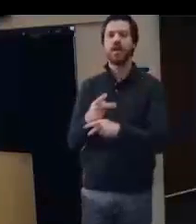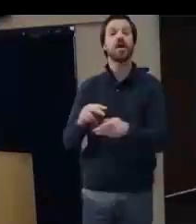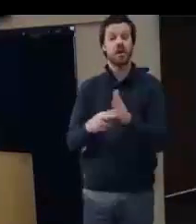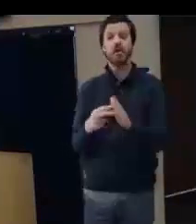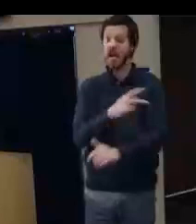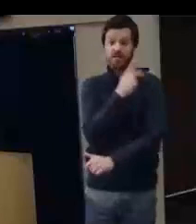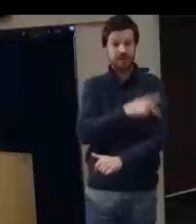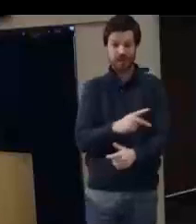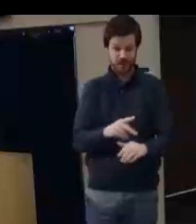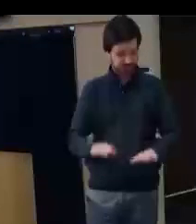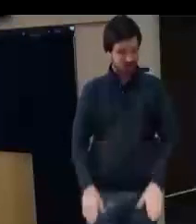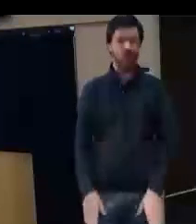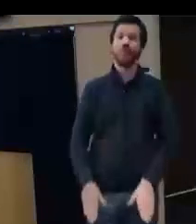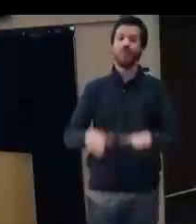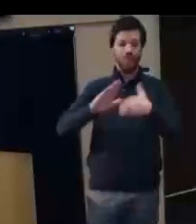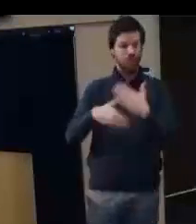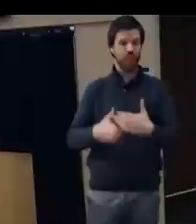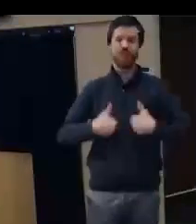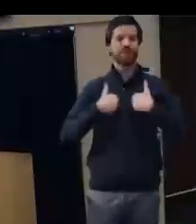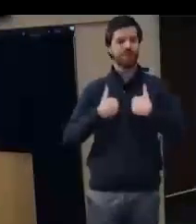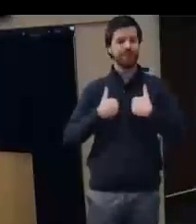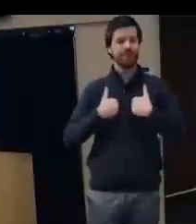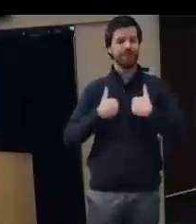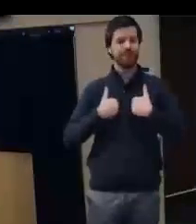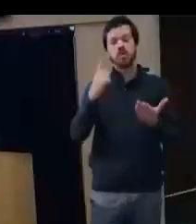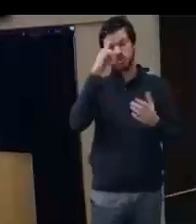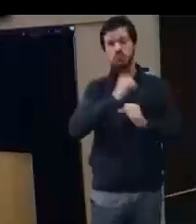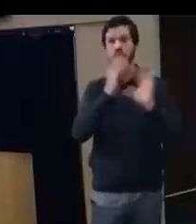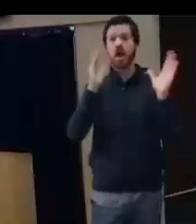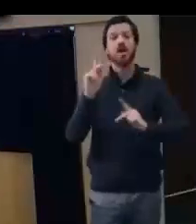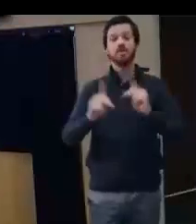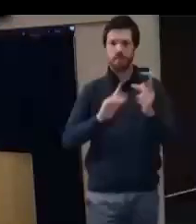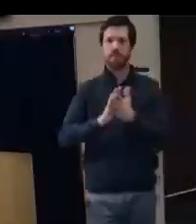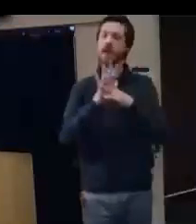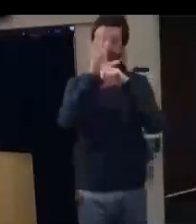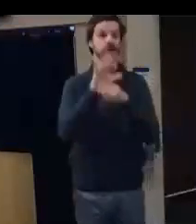throughout their entire life and so as you might imagine people get adjusted people get used to the